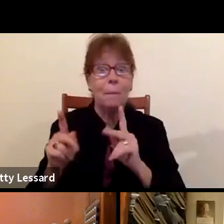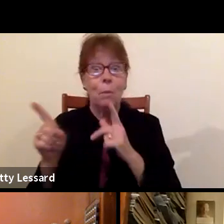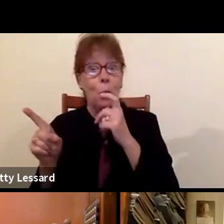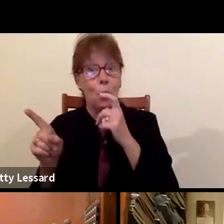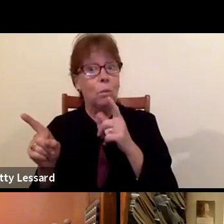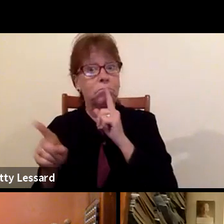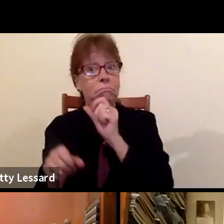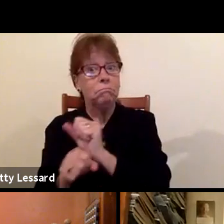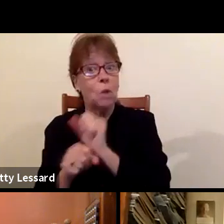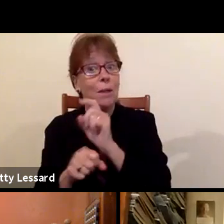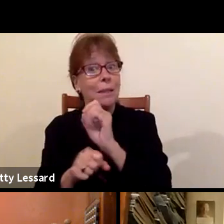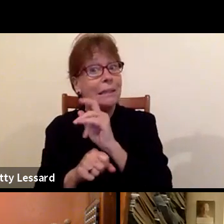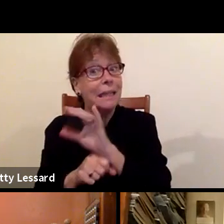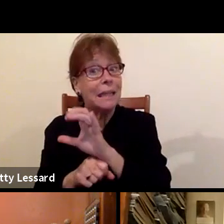everybody.